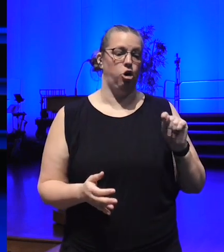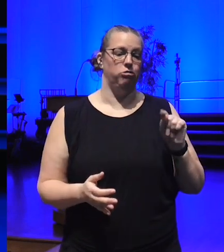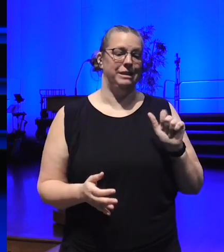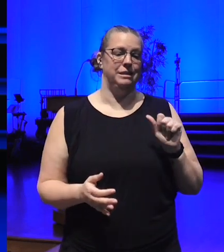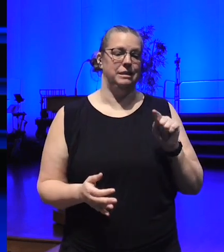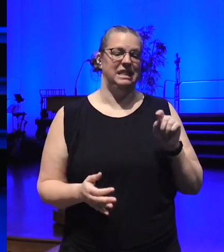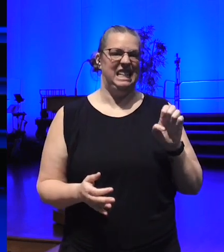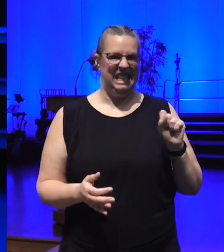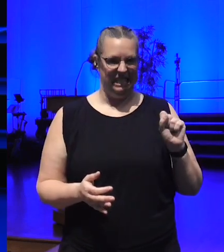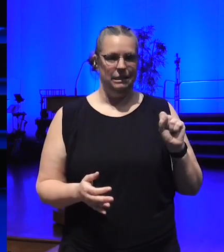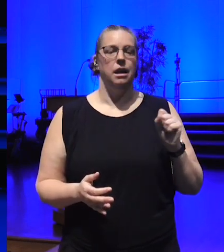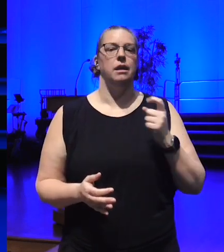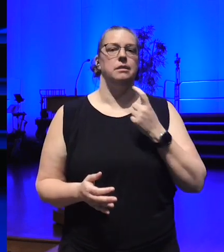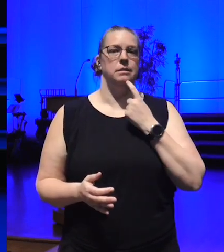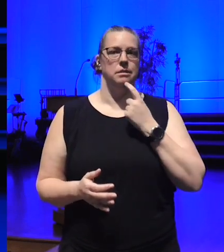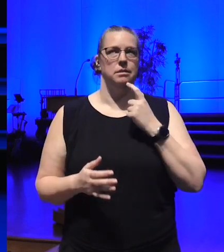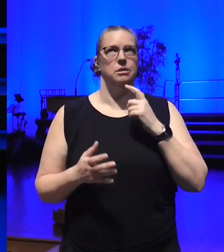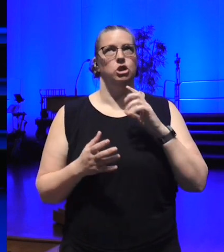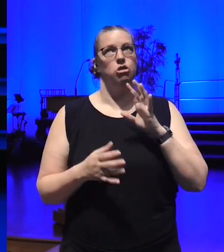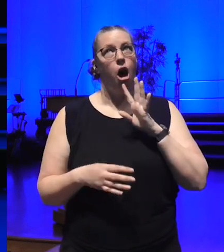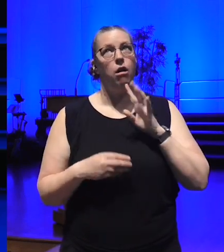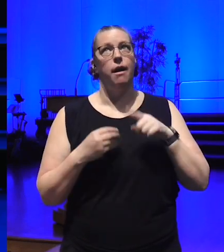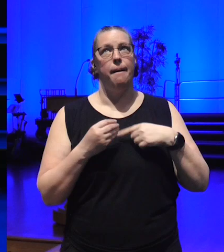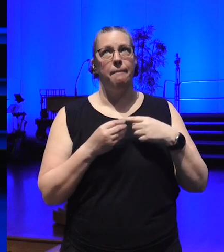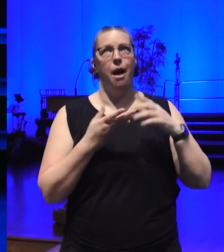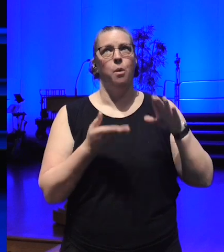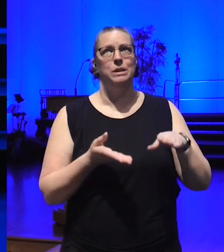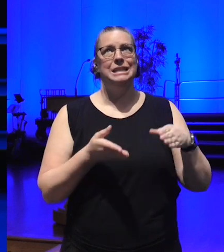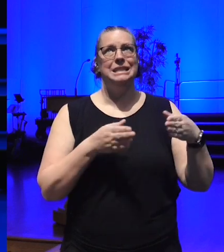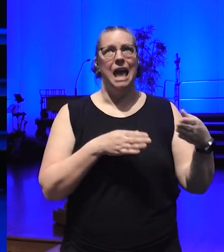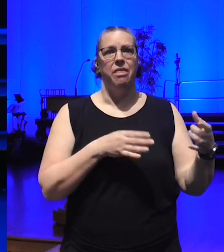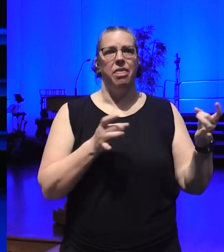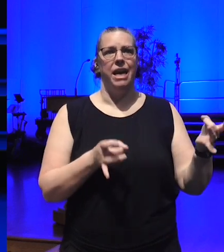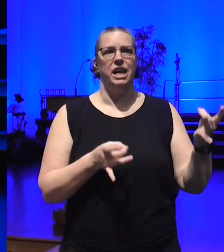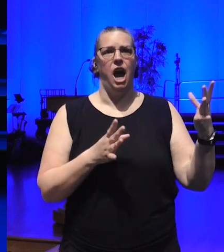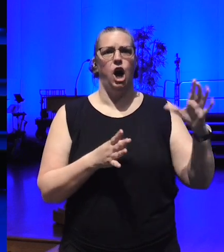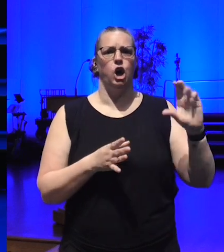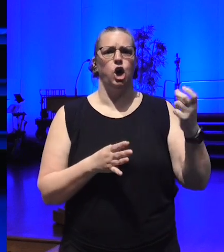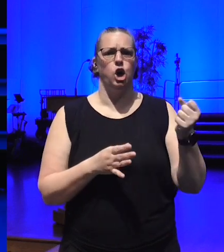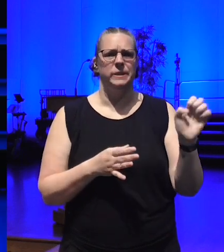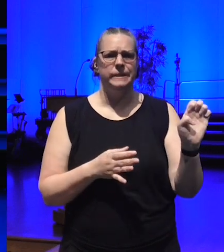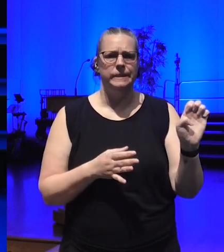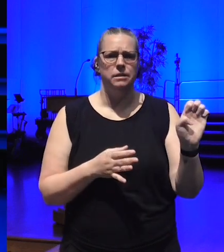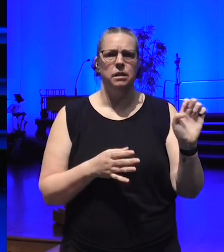about death like it's a great curse but how do they know that in fact it may be